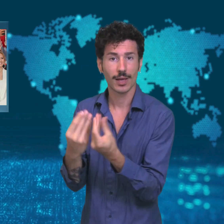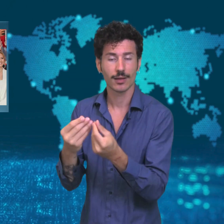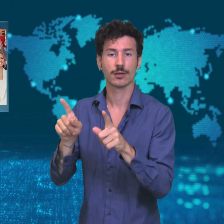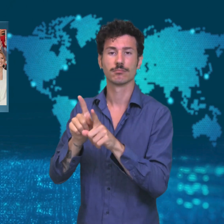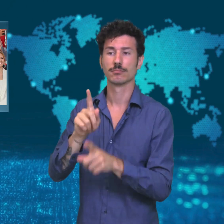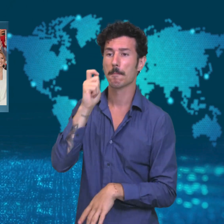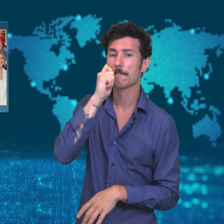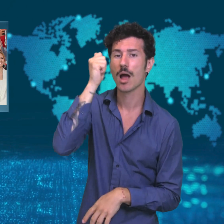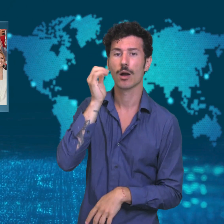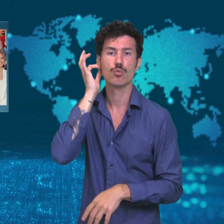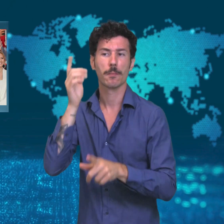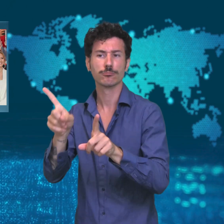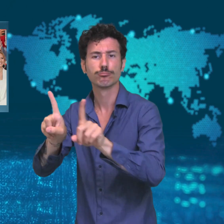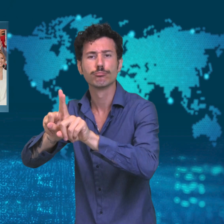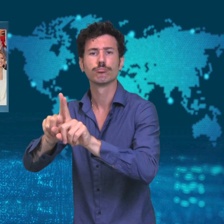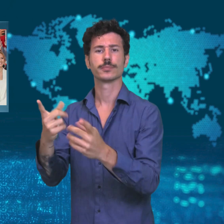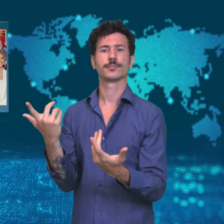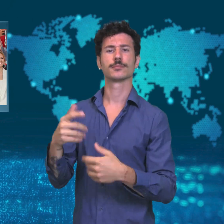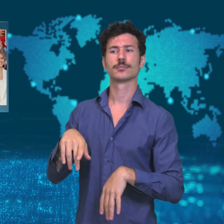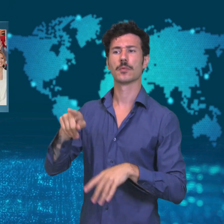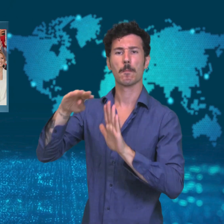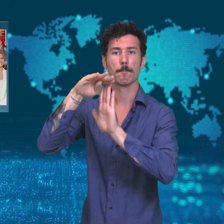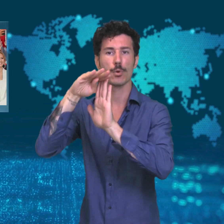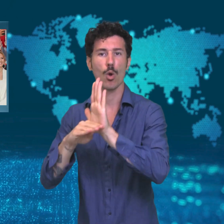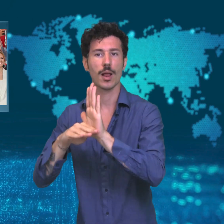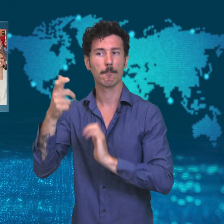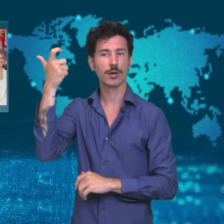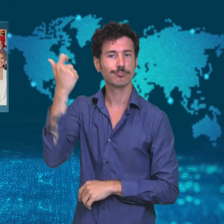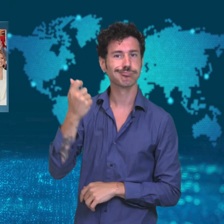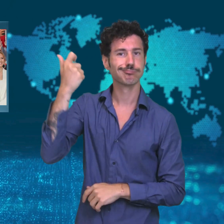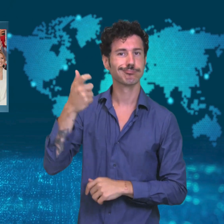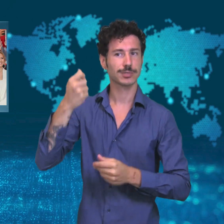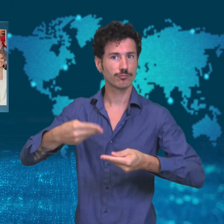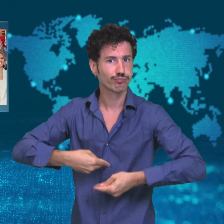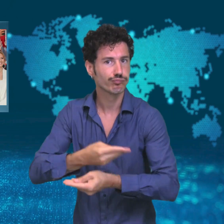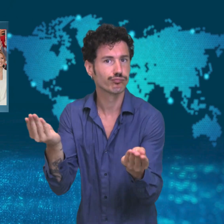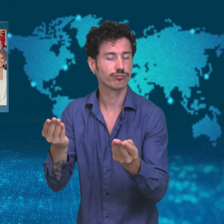values and generous welfare programs.